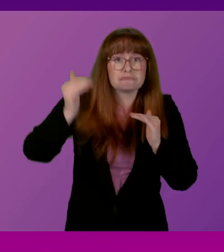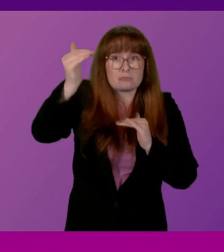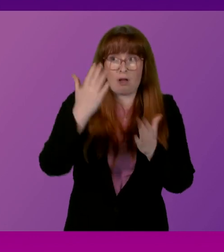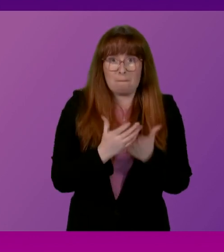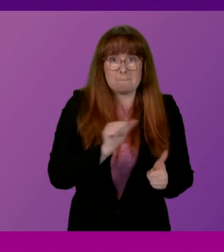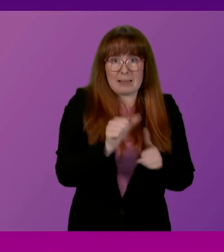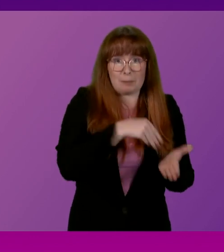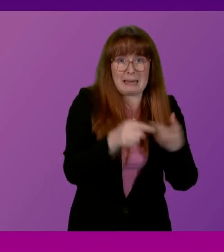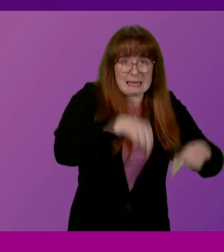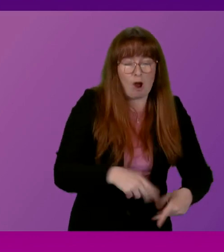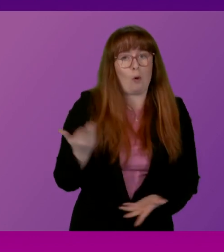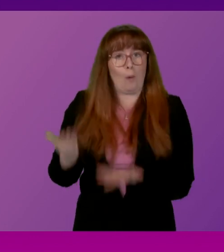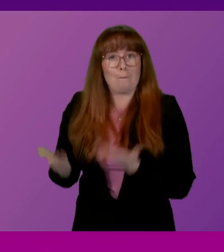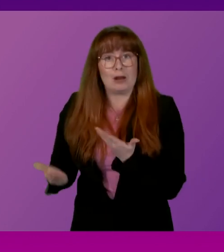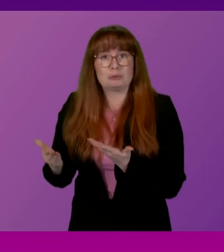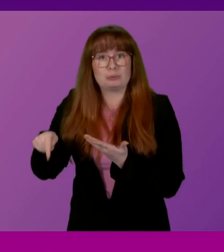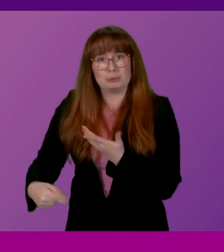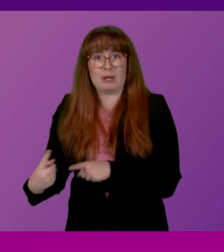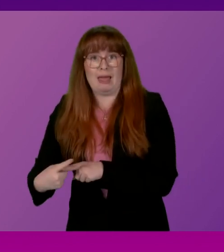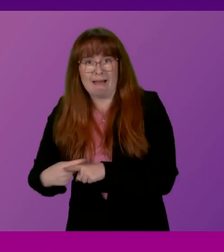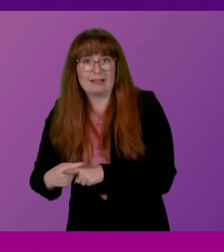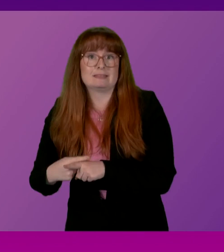they are in Conservative-led England.